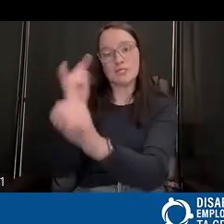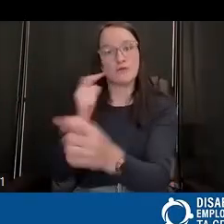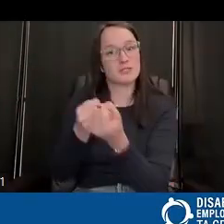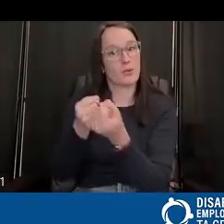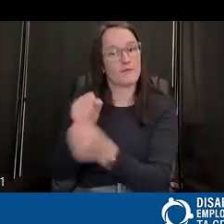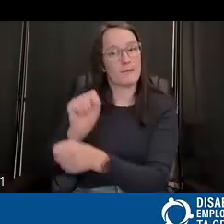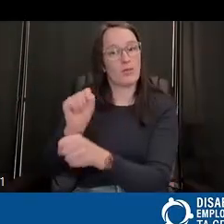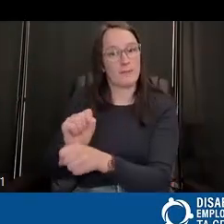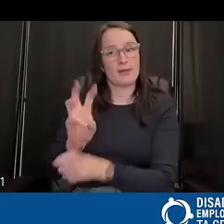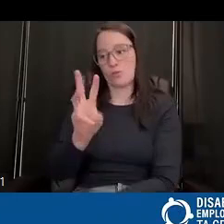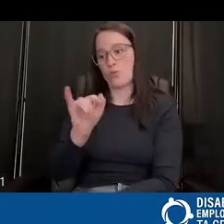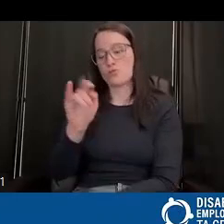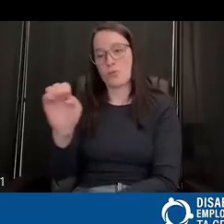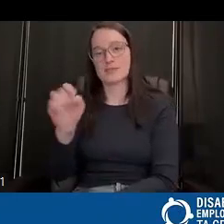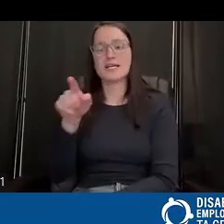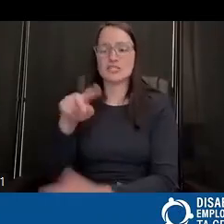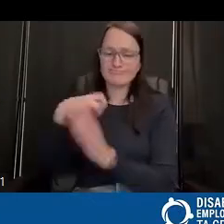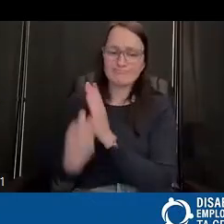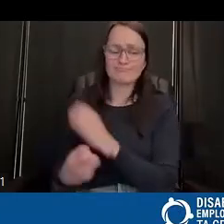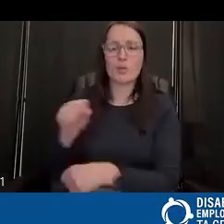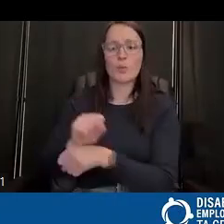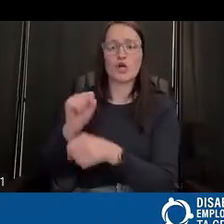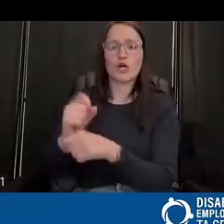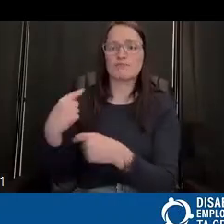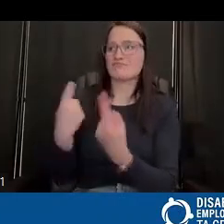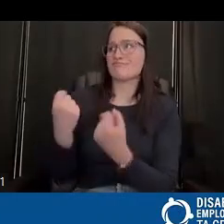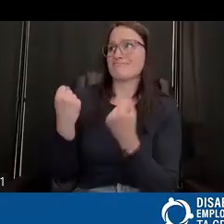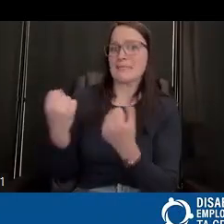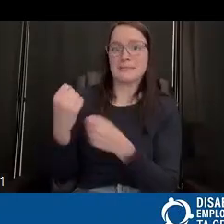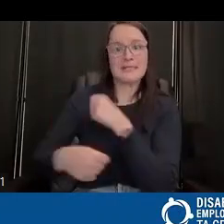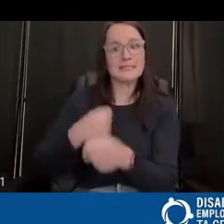in this work going back decades and is going to talk uh about the origin story uh and how